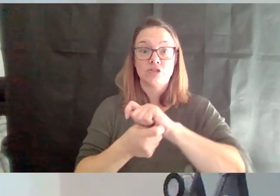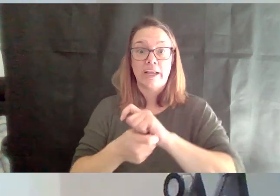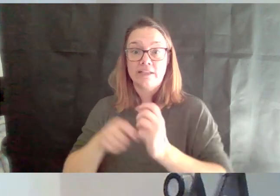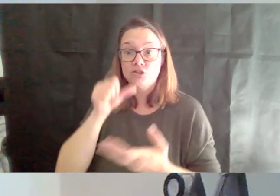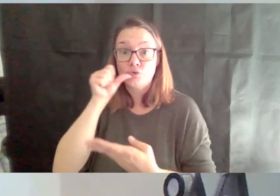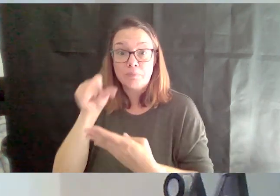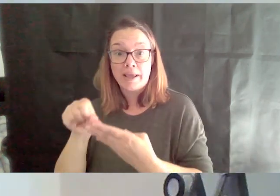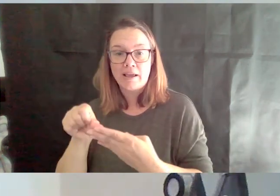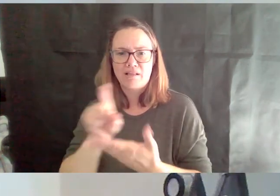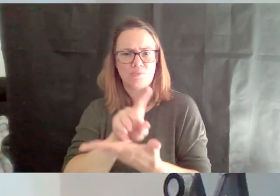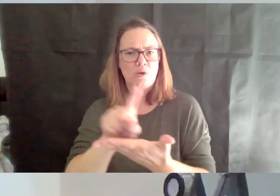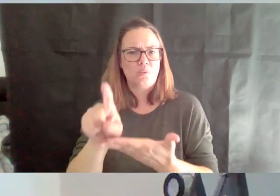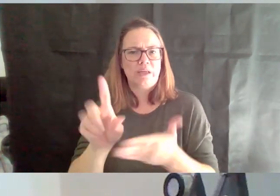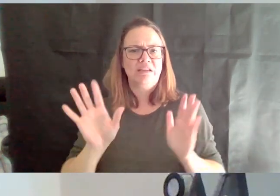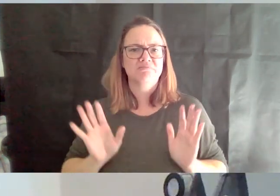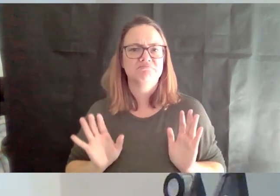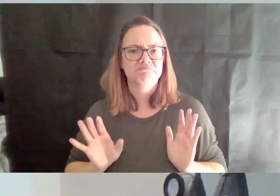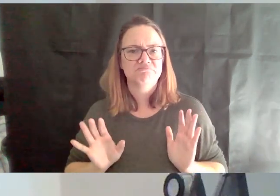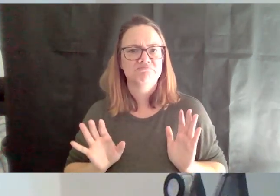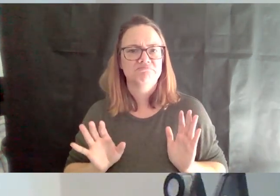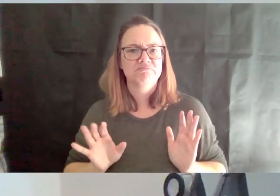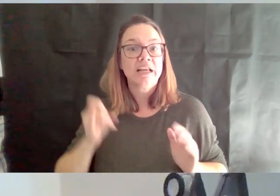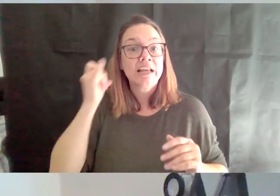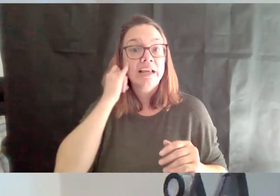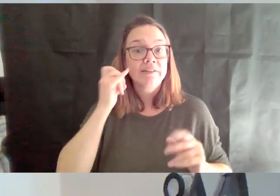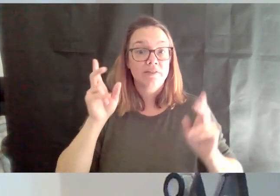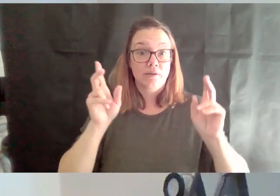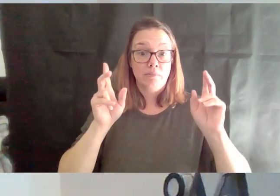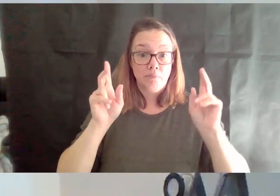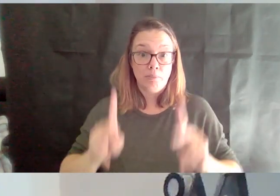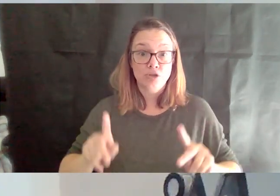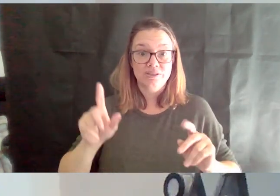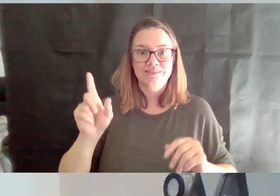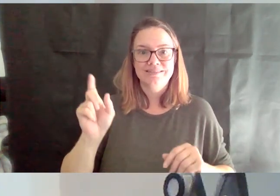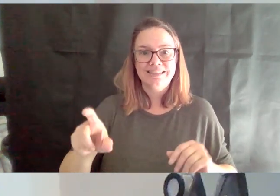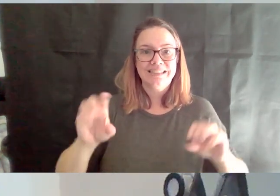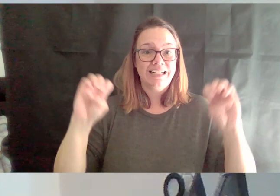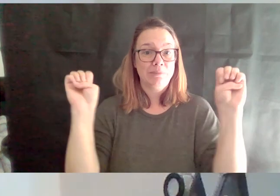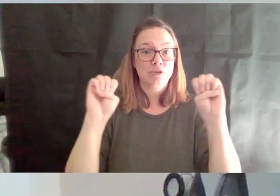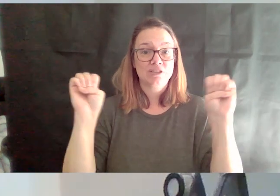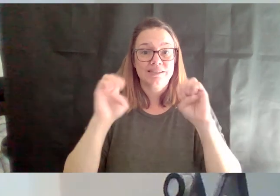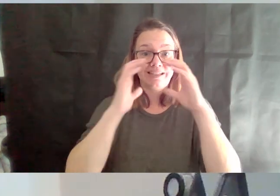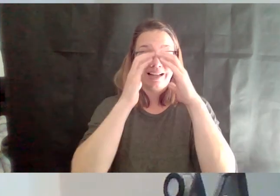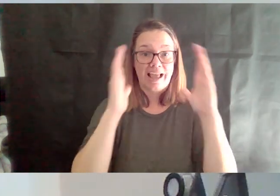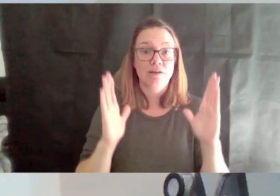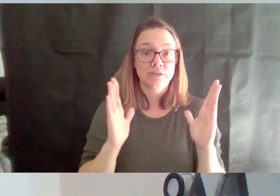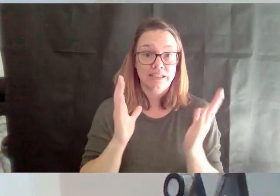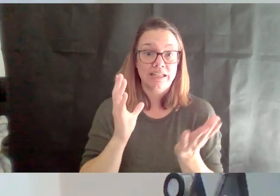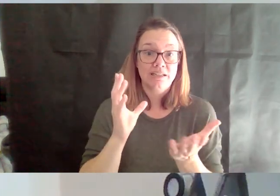We got all the checks mailed out. If people need emergency housing checks, if they're in a motel situation, they can still come to PFS.